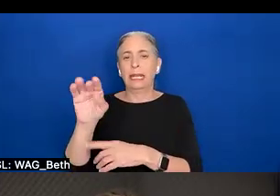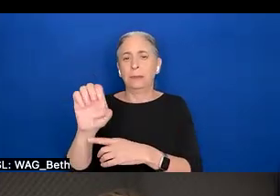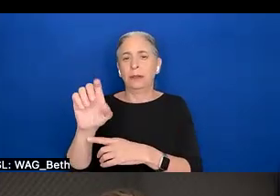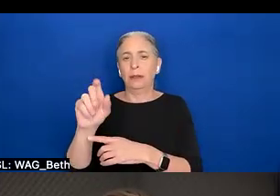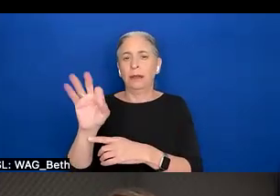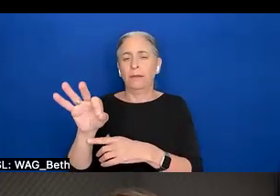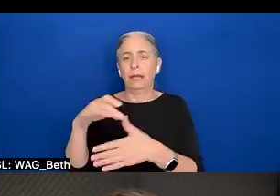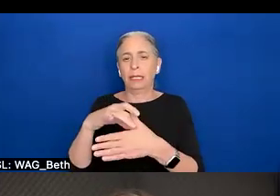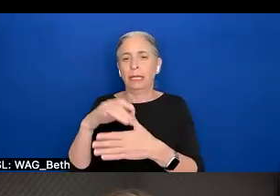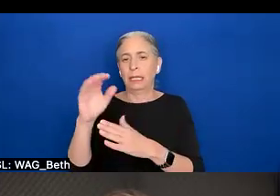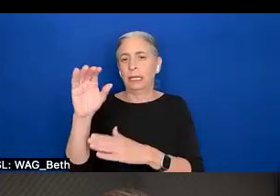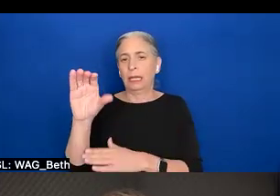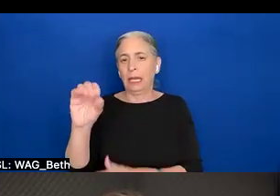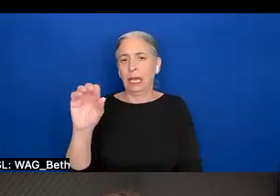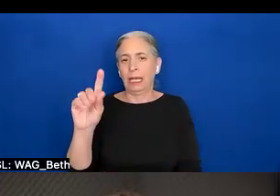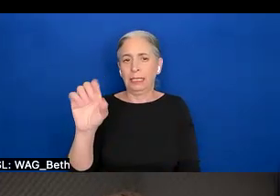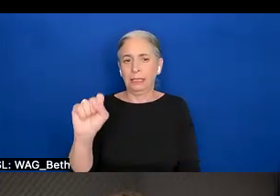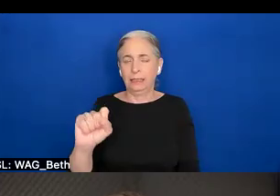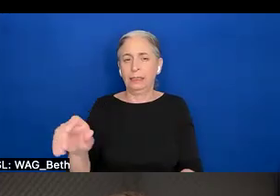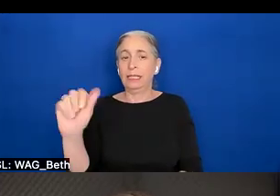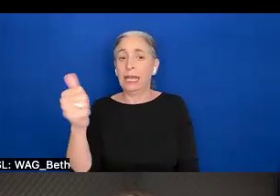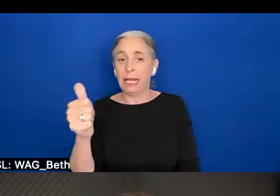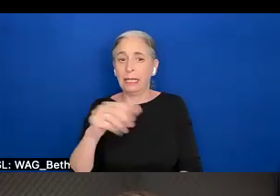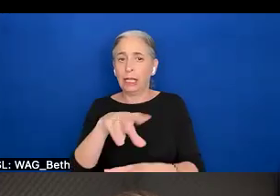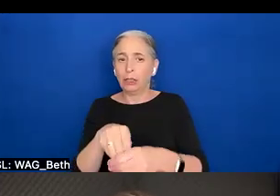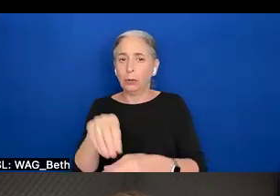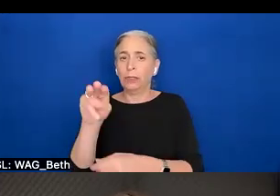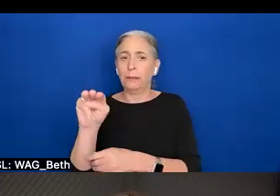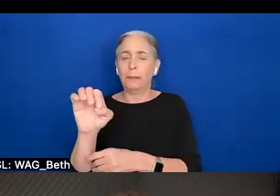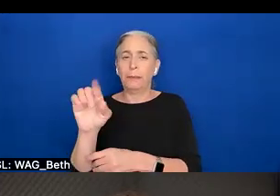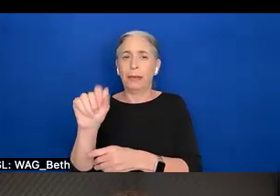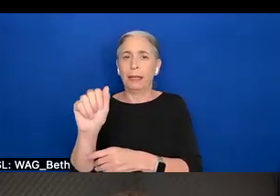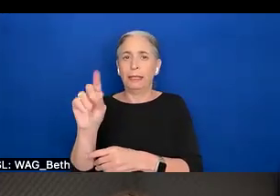functionality, and how to include the metadata.